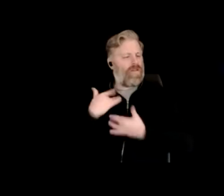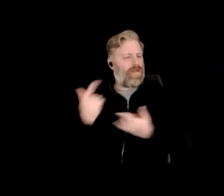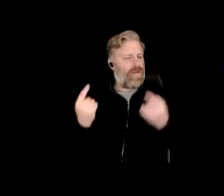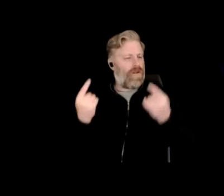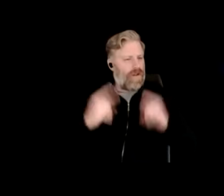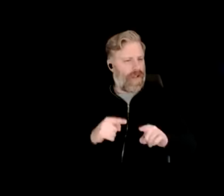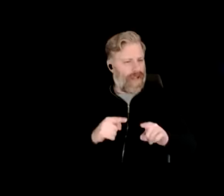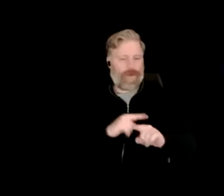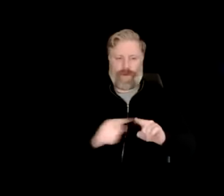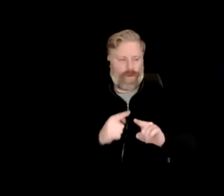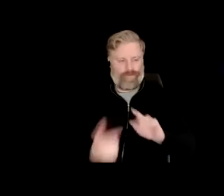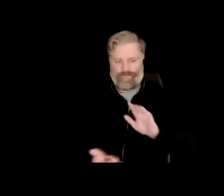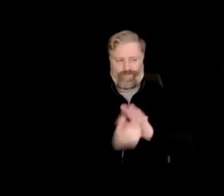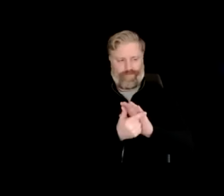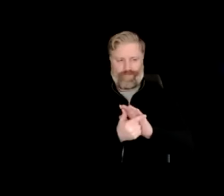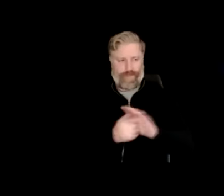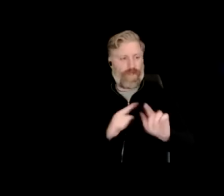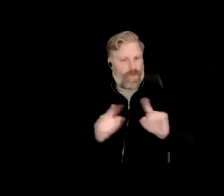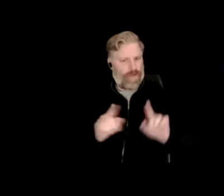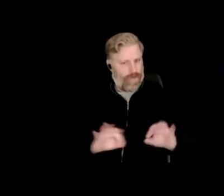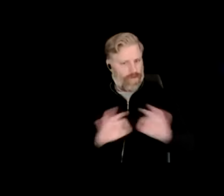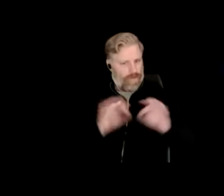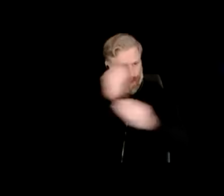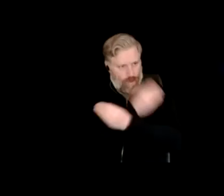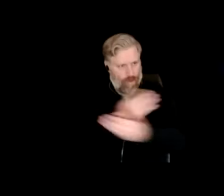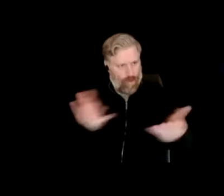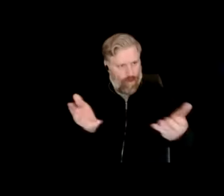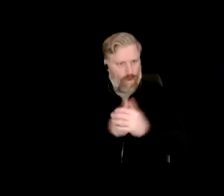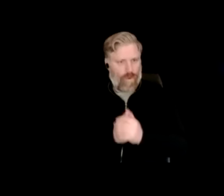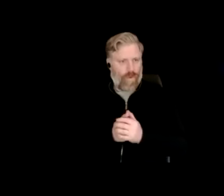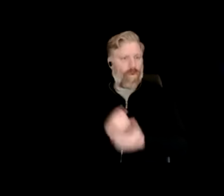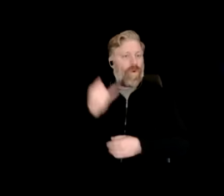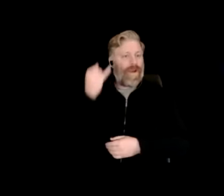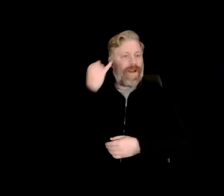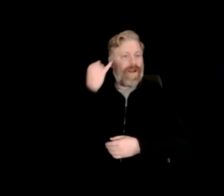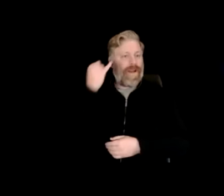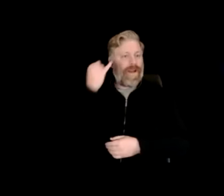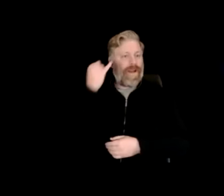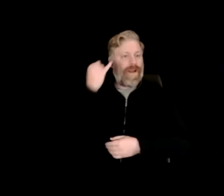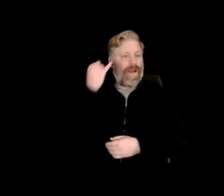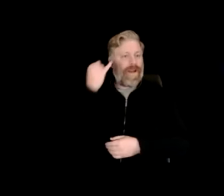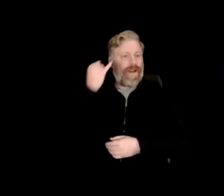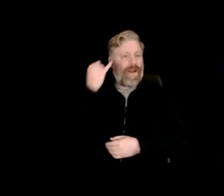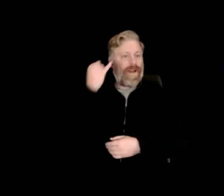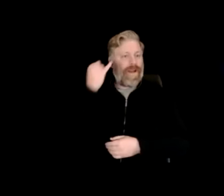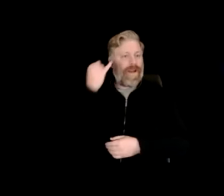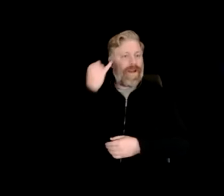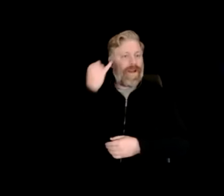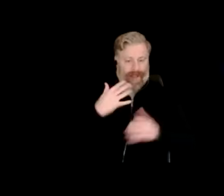that are also really important. Managed by another entity other than the applicant.